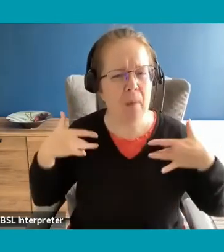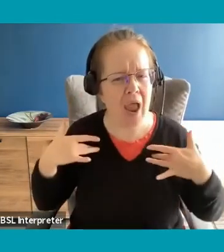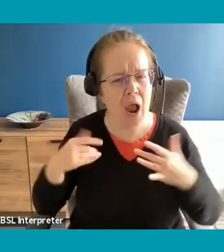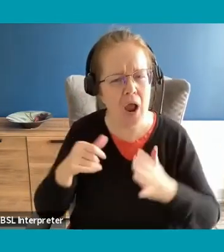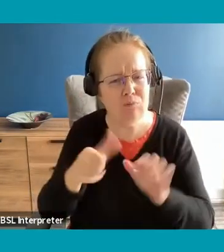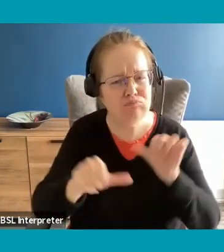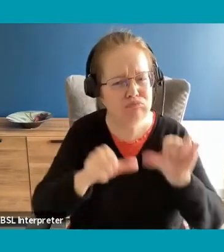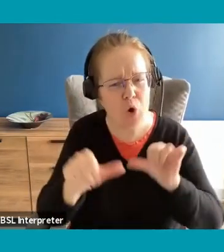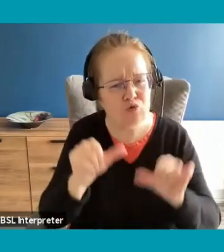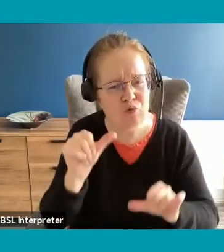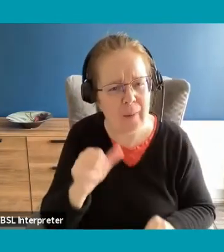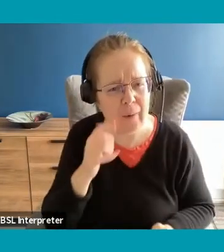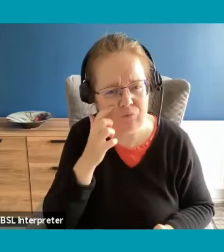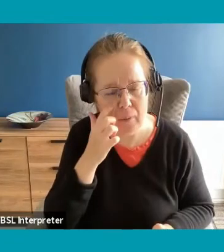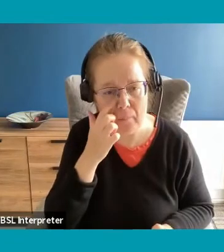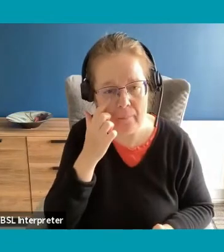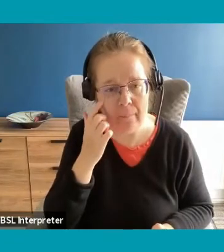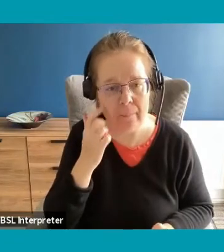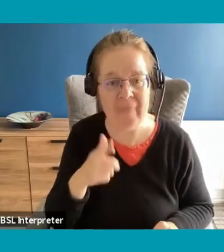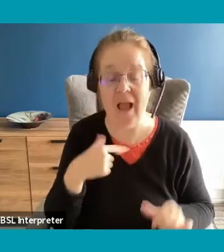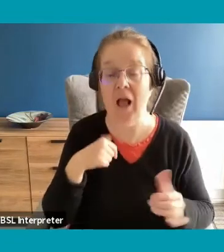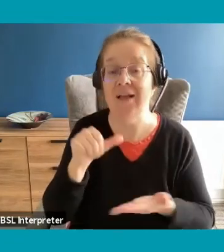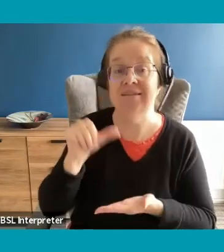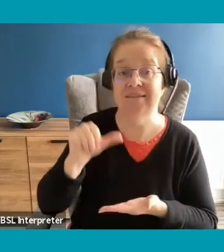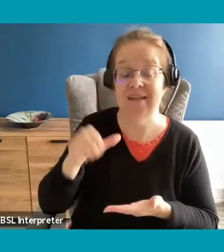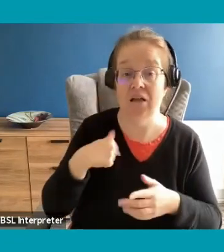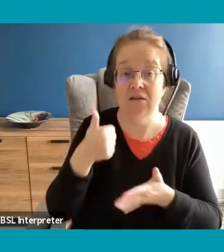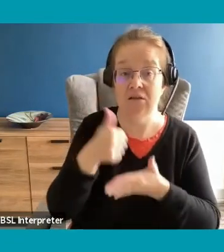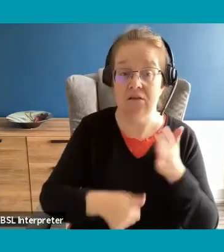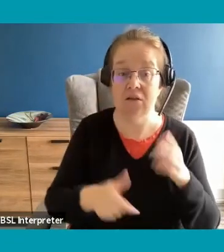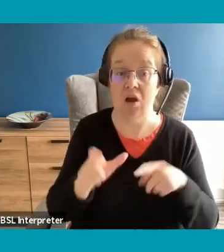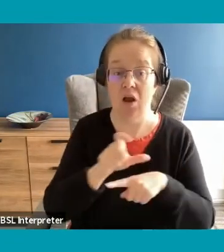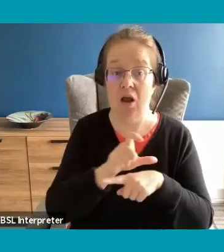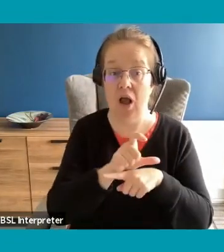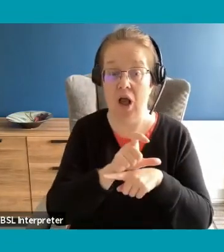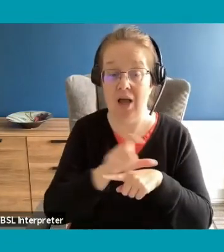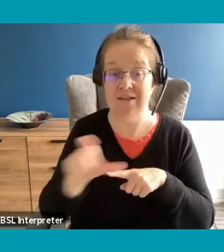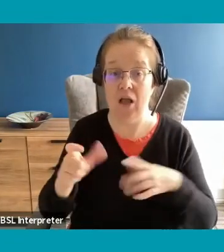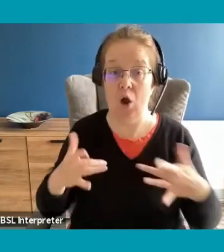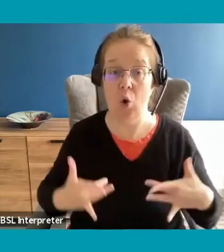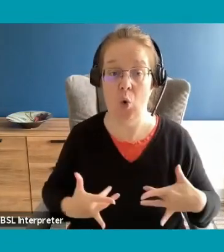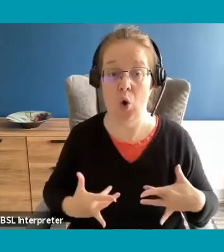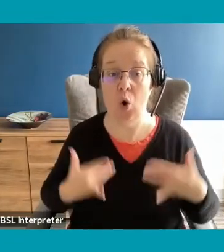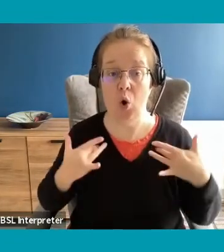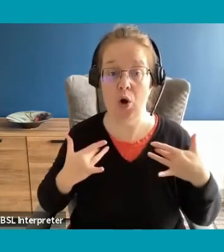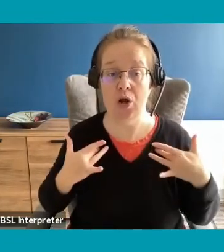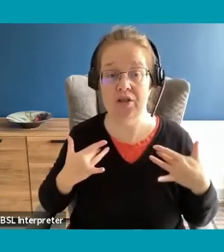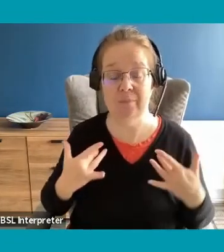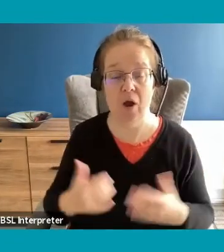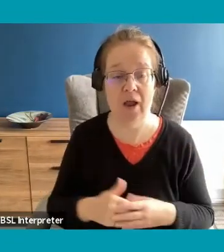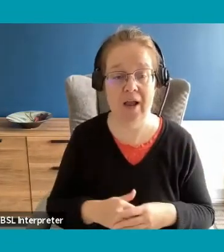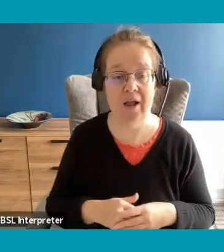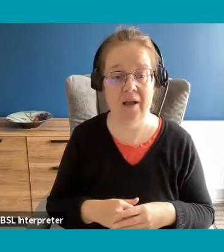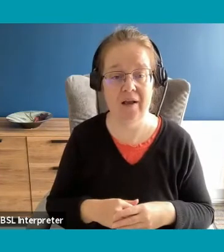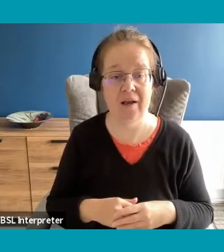Yes, so you started the course on the Inspire 'cause I thought I'd give it a try.